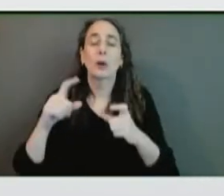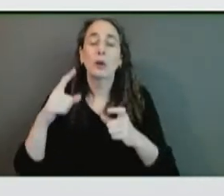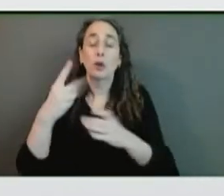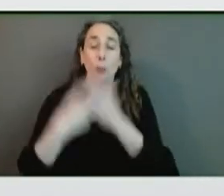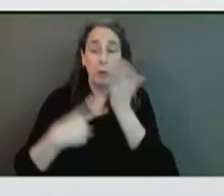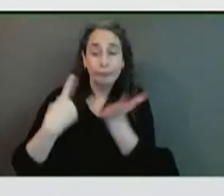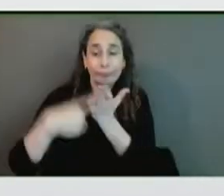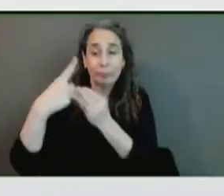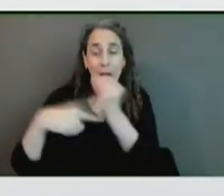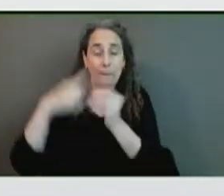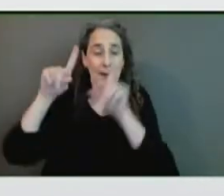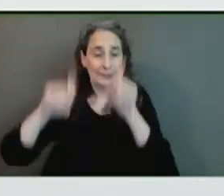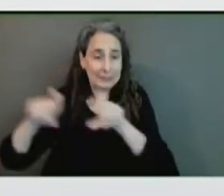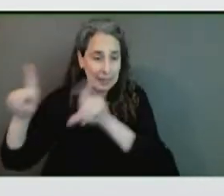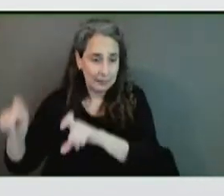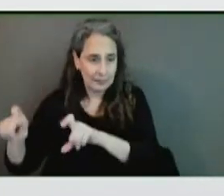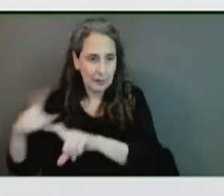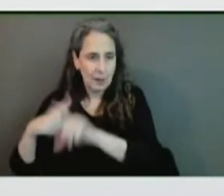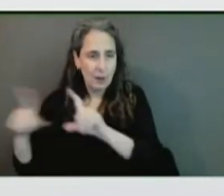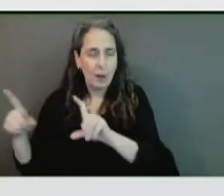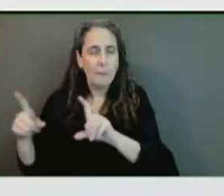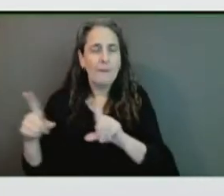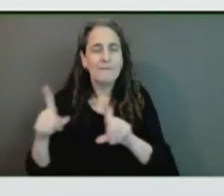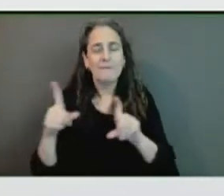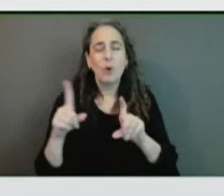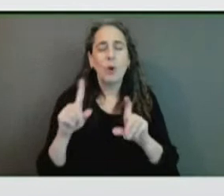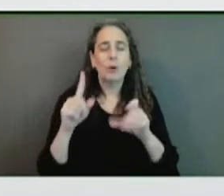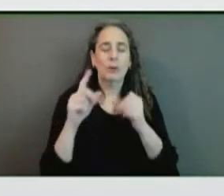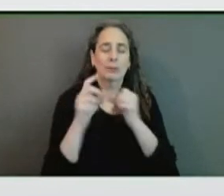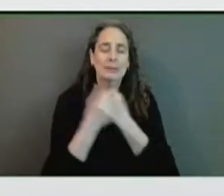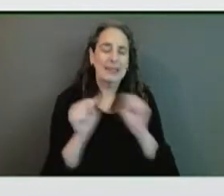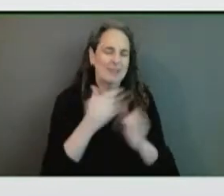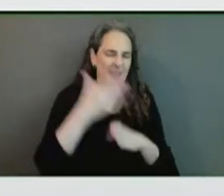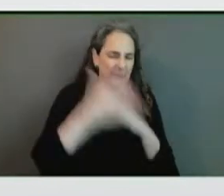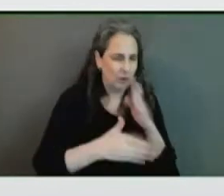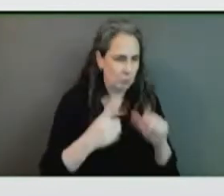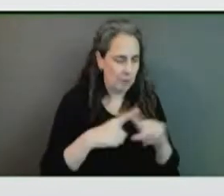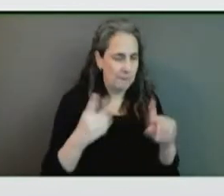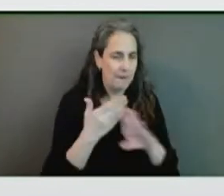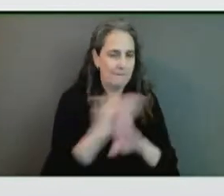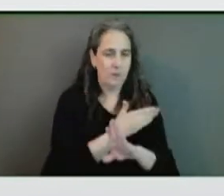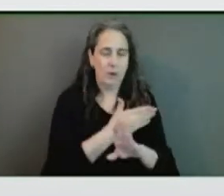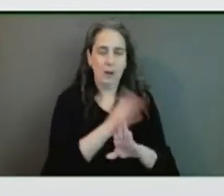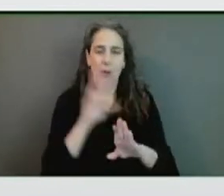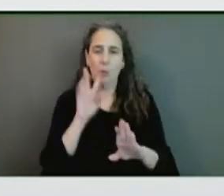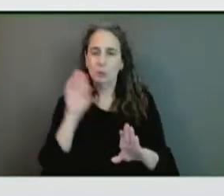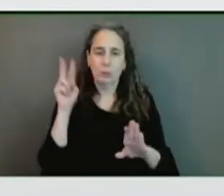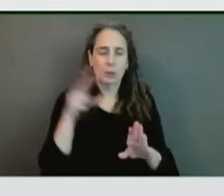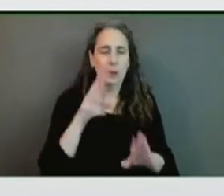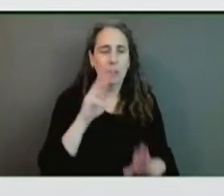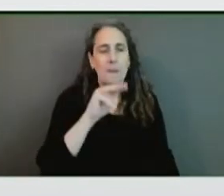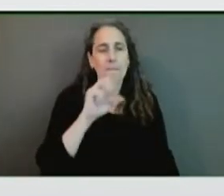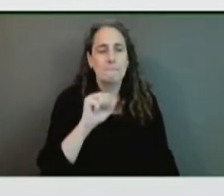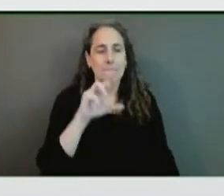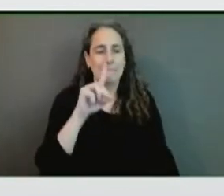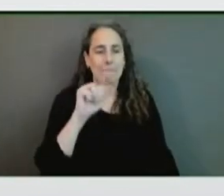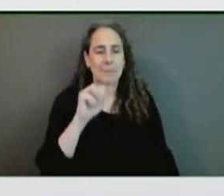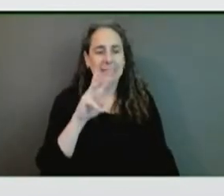touched on one of our later questions of both of you did about testing. So thank you for doing that before we leave this